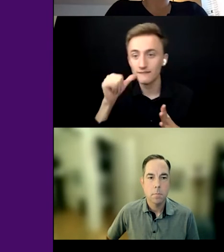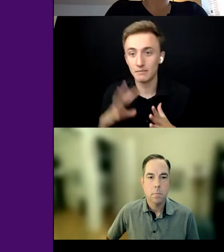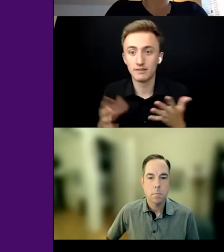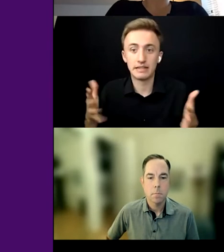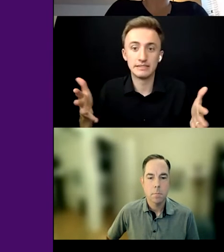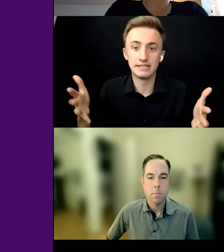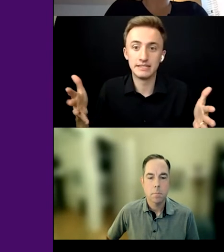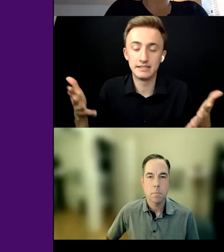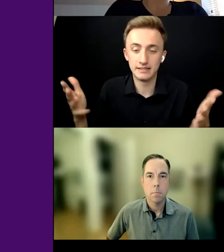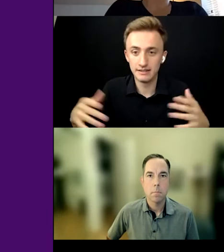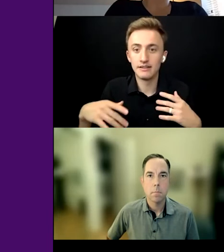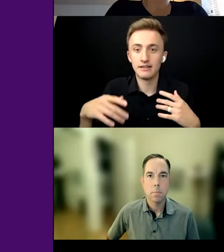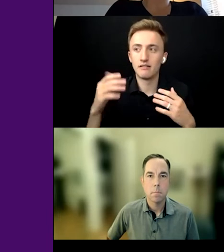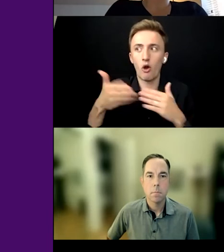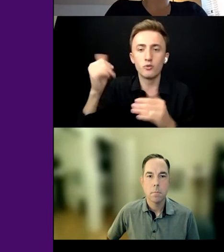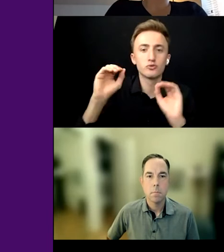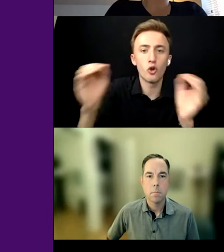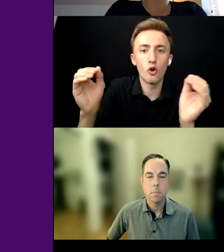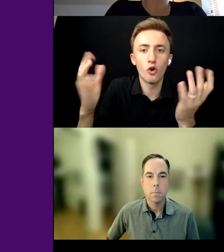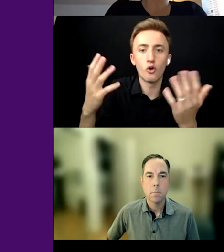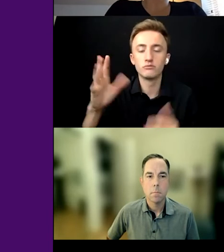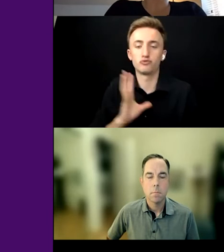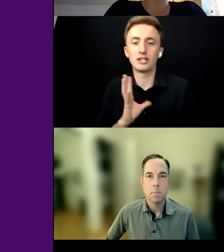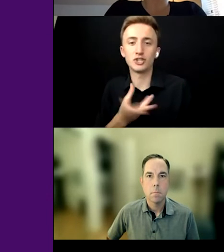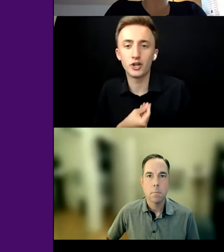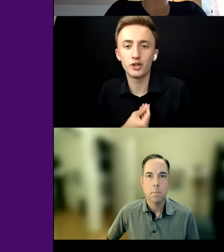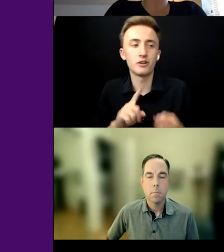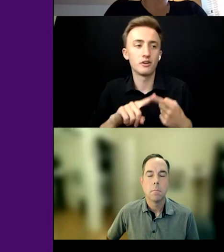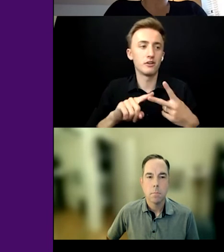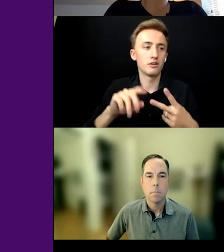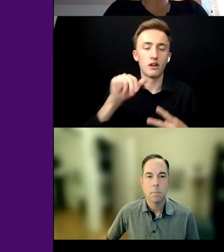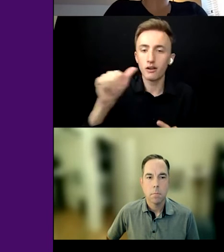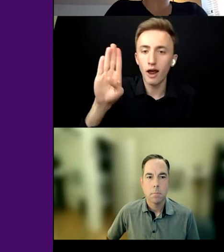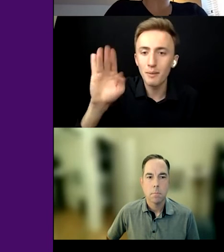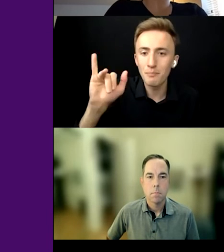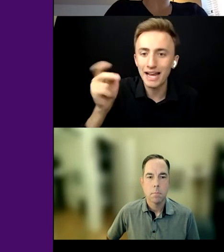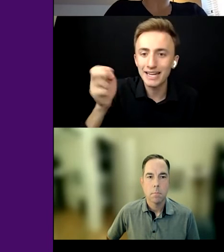and almost no transgender, nonbinary options. They are all -- there are one or two out there,